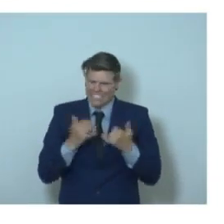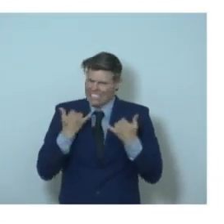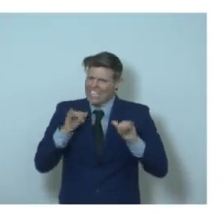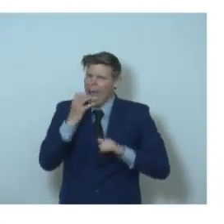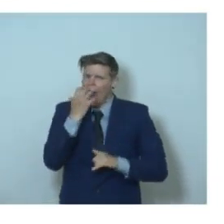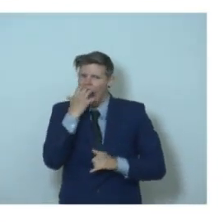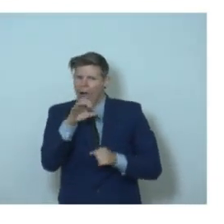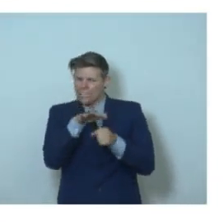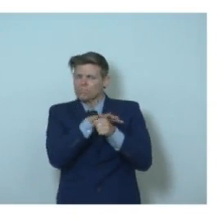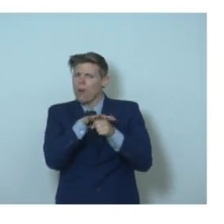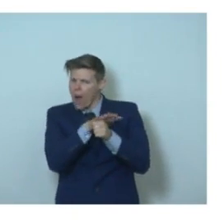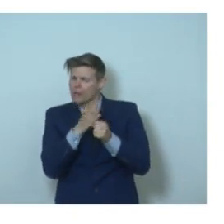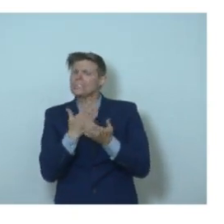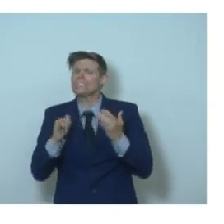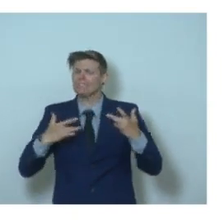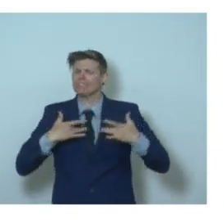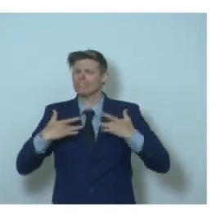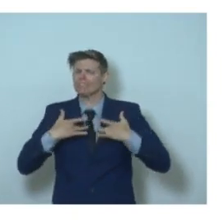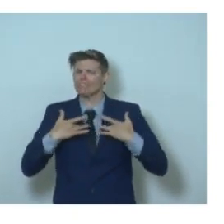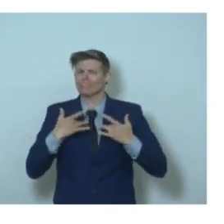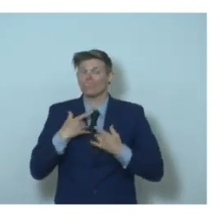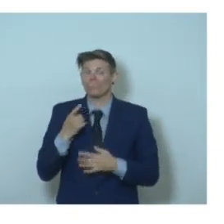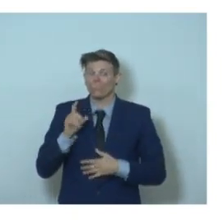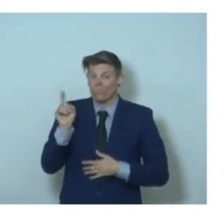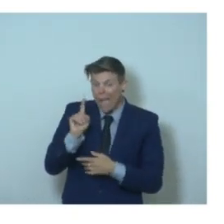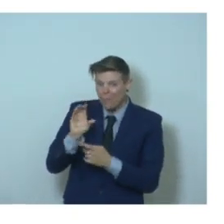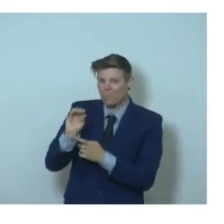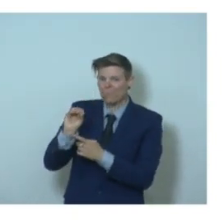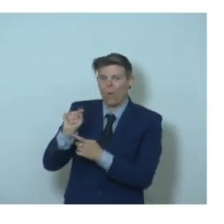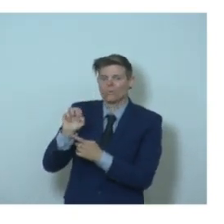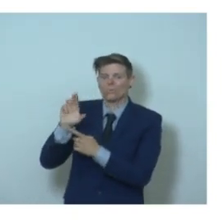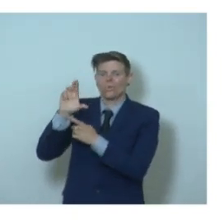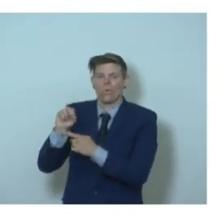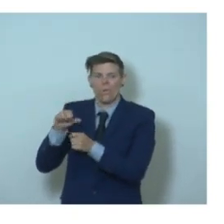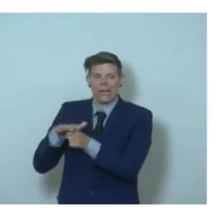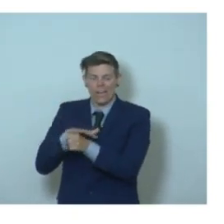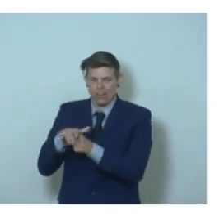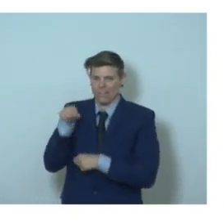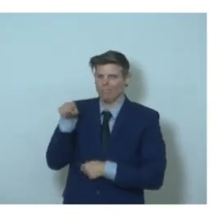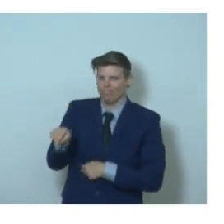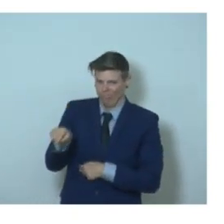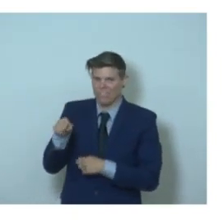IT’S LIKE TOO. WE CONTINUE TO HAVE SOME HOT SPOTS THAT ARE OF CONCERN TO THE STATE.